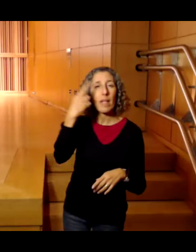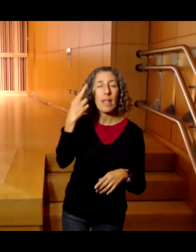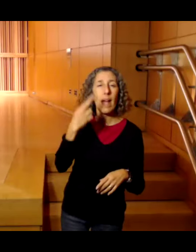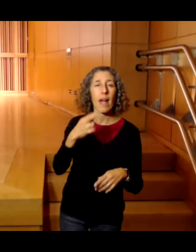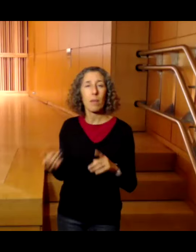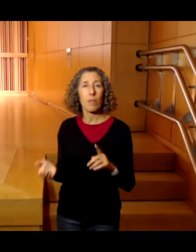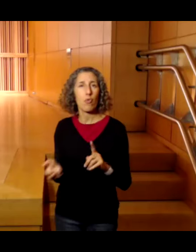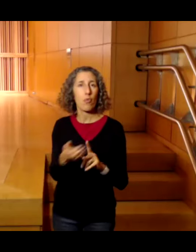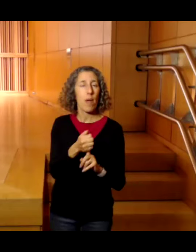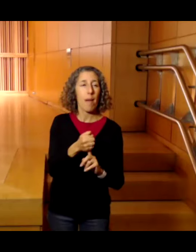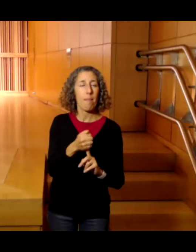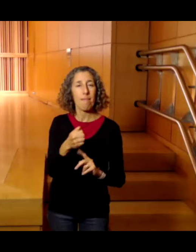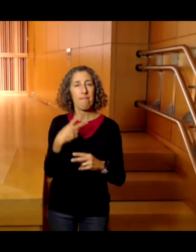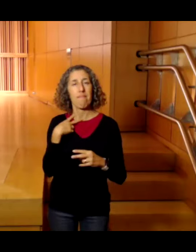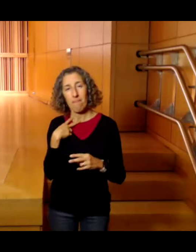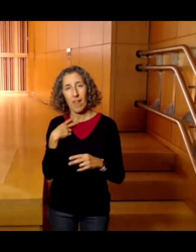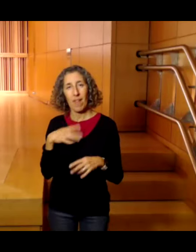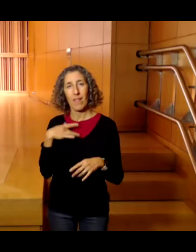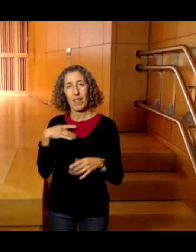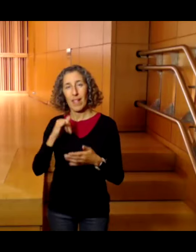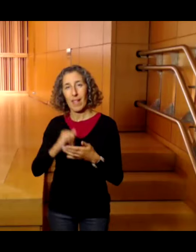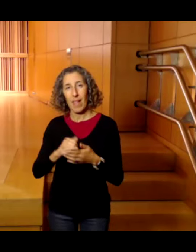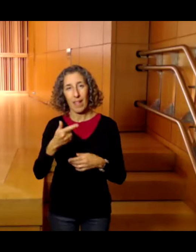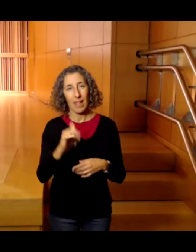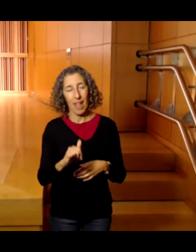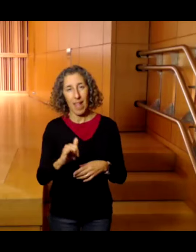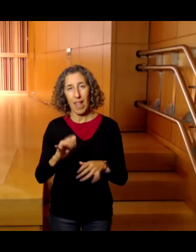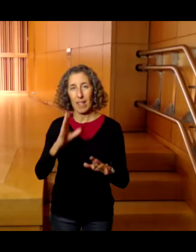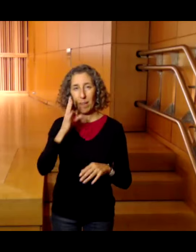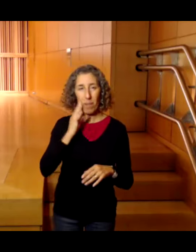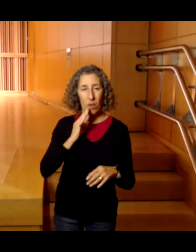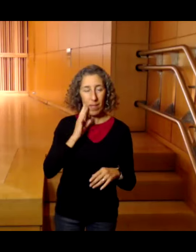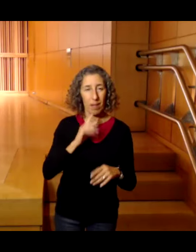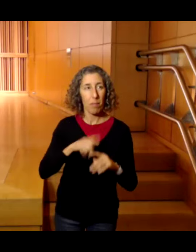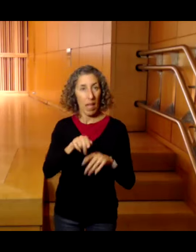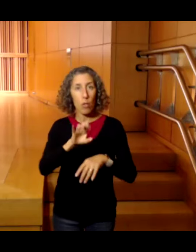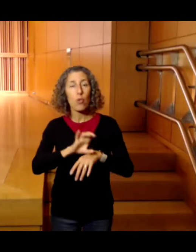He fell beneath him the springing rhythm of feet pounding the floor in raptuous precision.